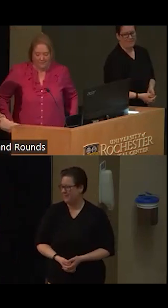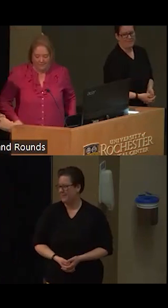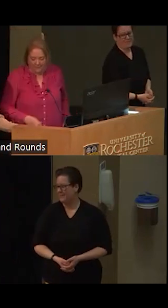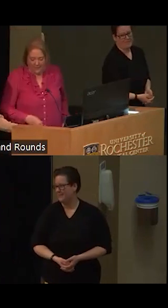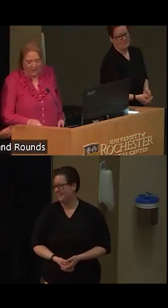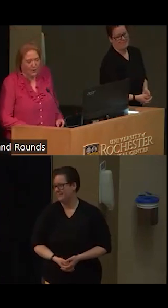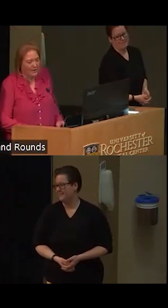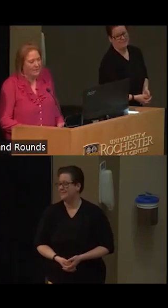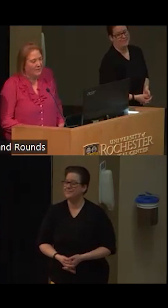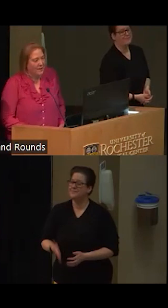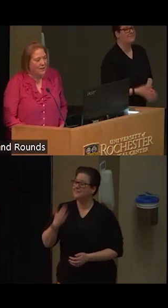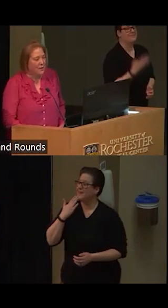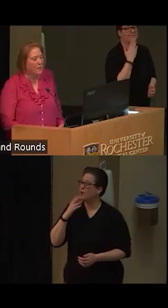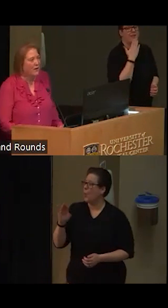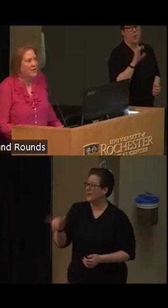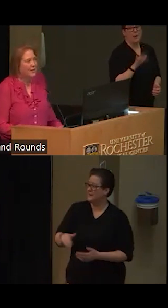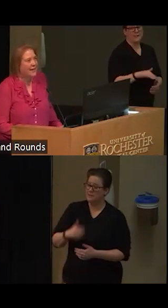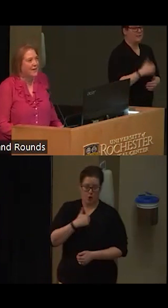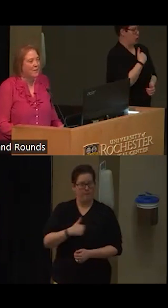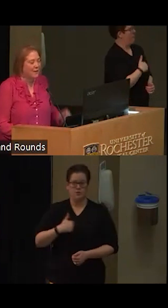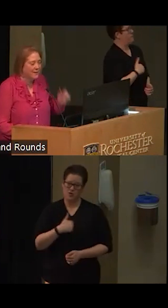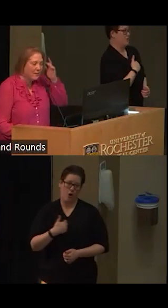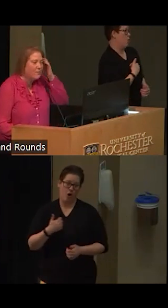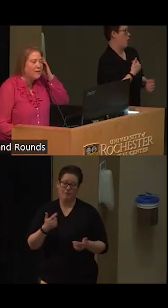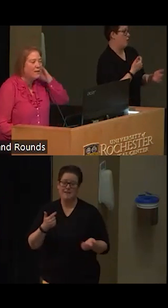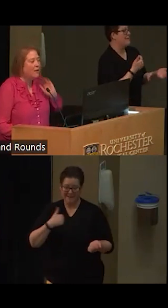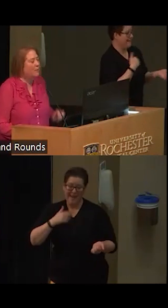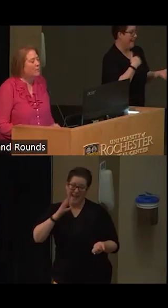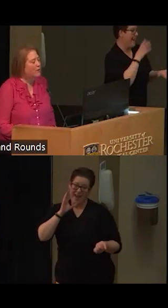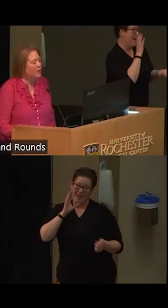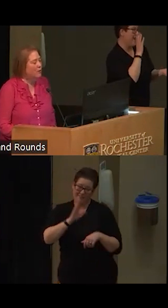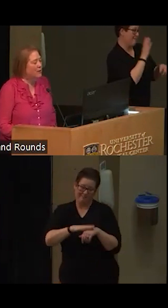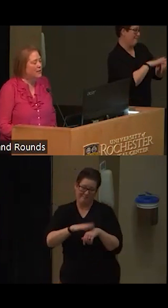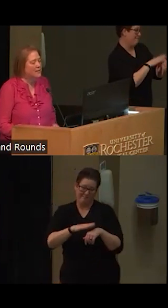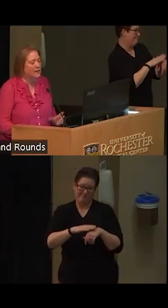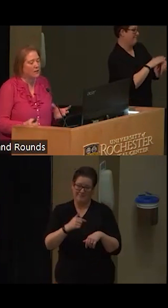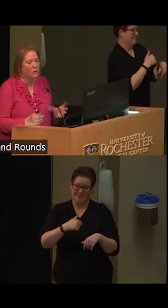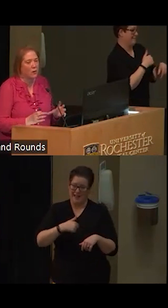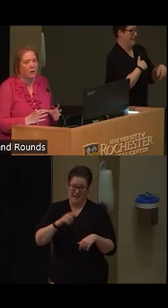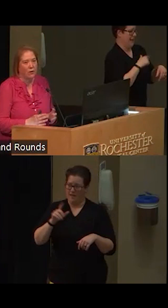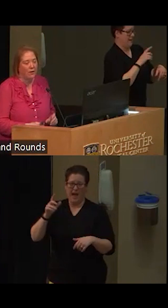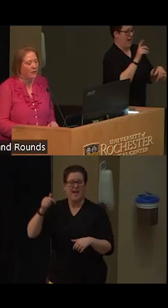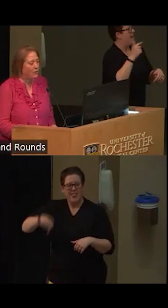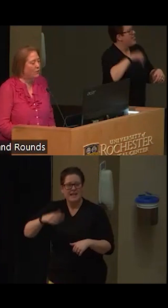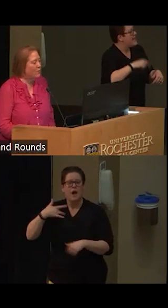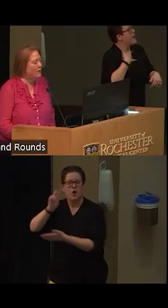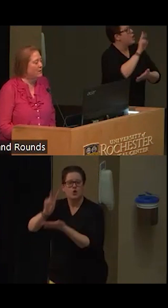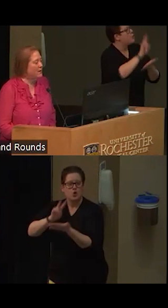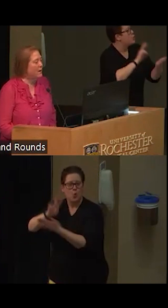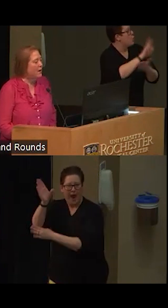thanks Courtney so I apologize ahead of time because I'm going to be um you know condensing a two-hour talk into a few minutes here